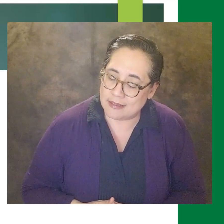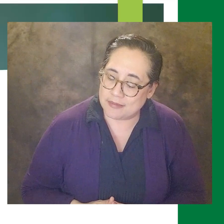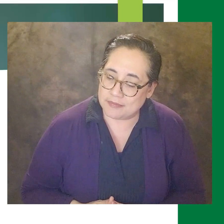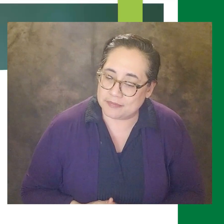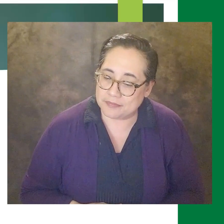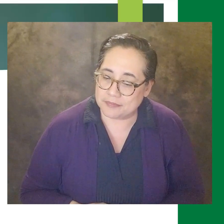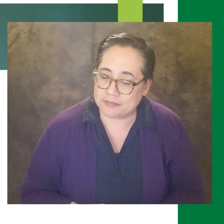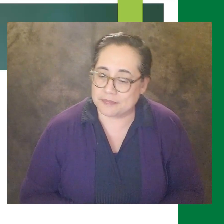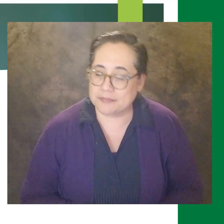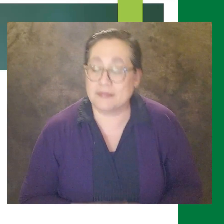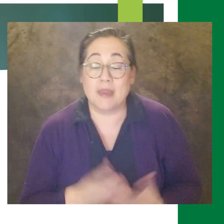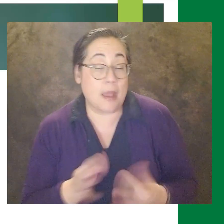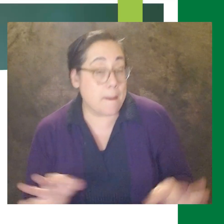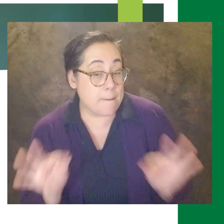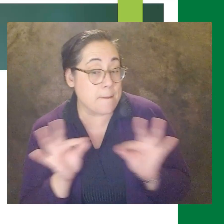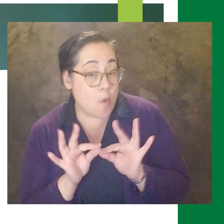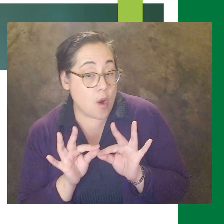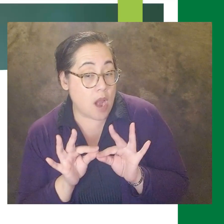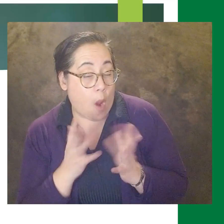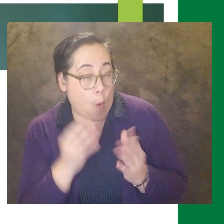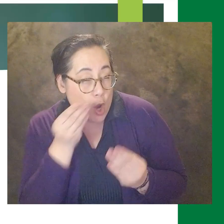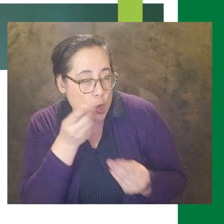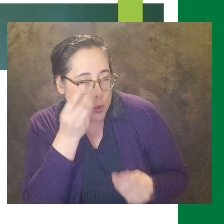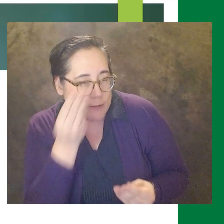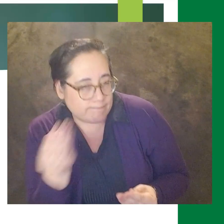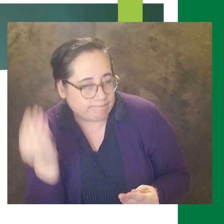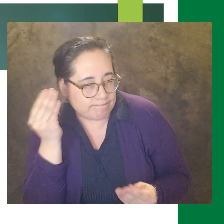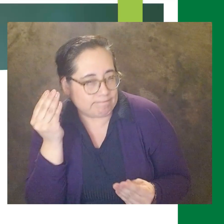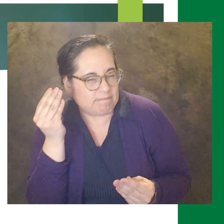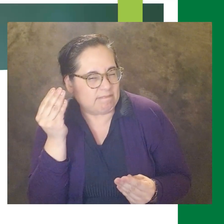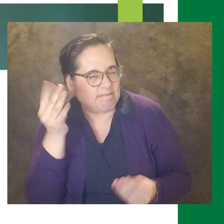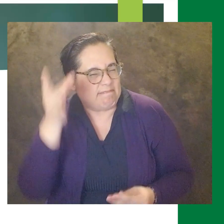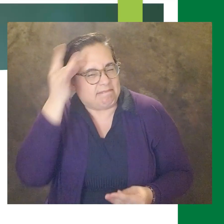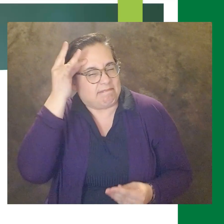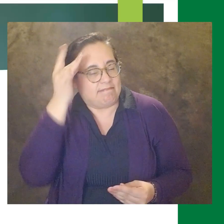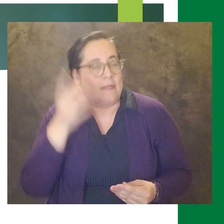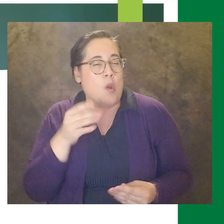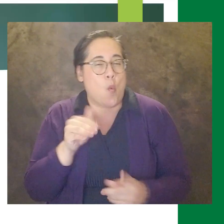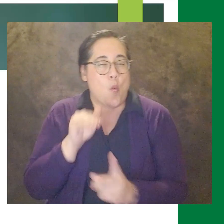The important part I want to leave you with is a reminder ... of our professional identity.